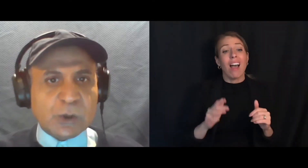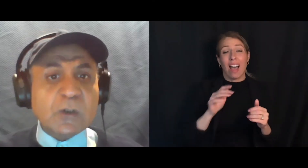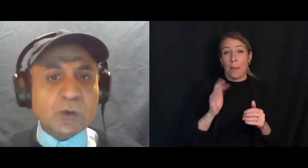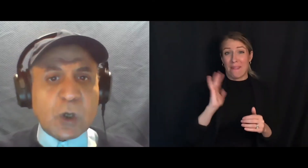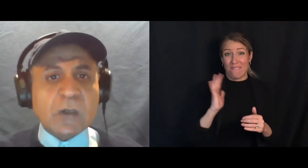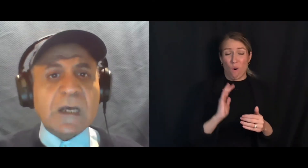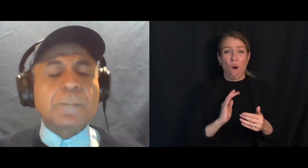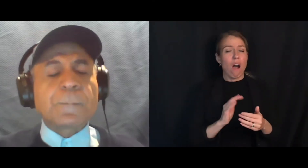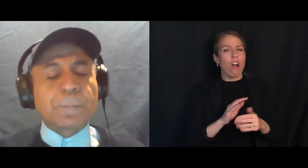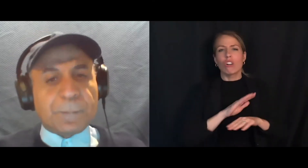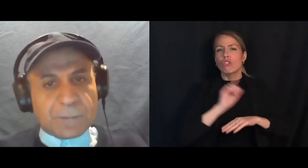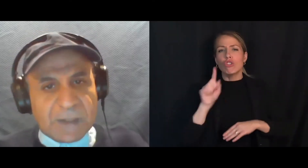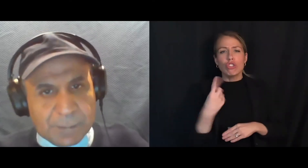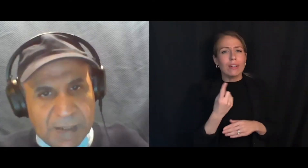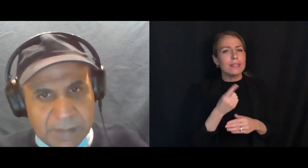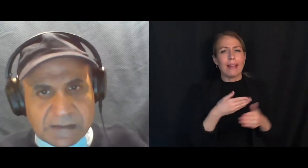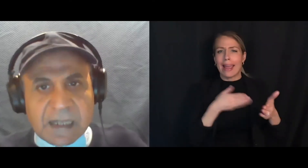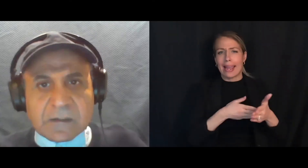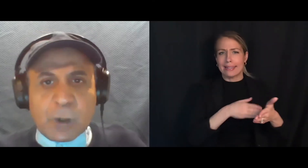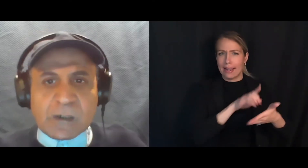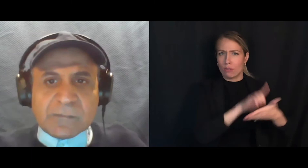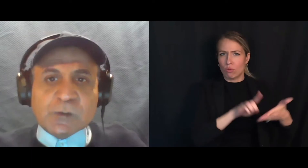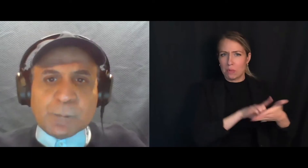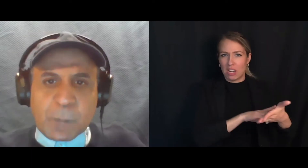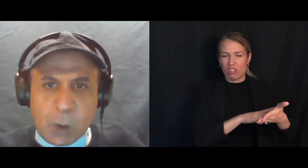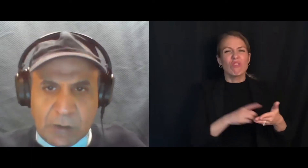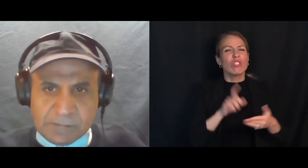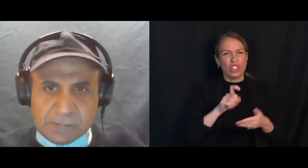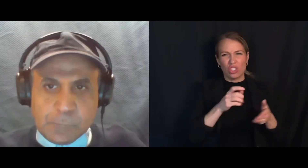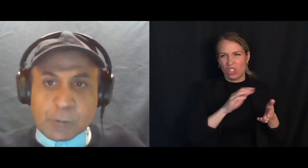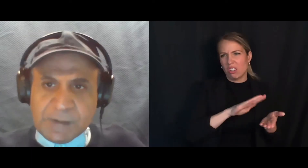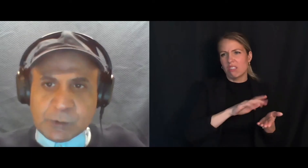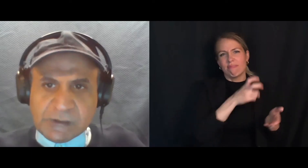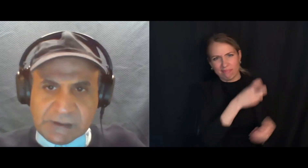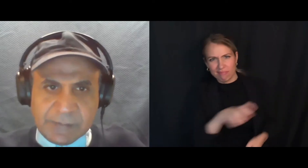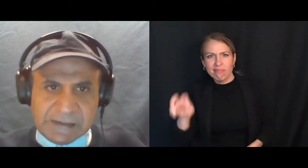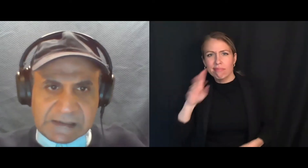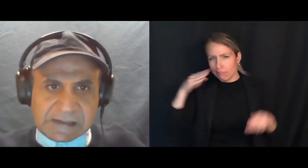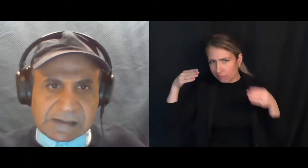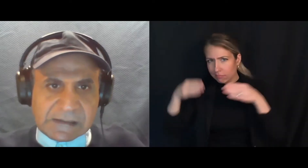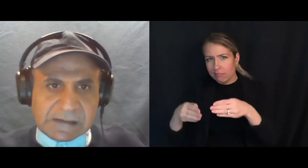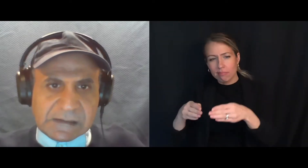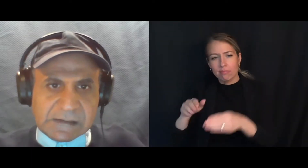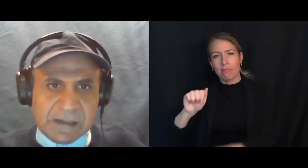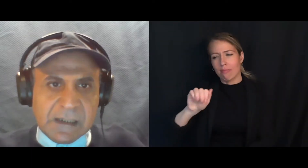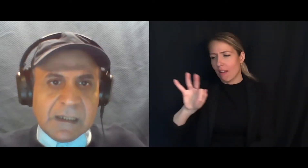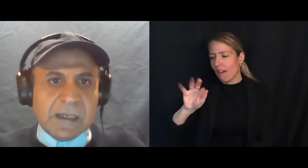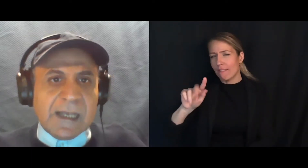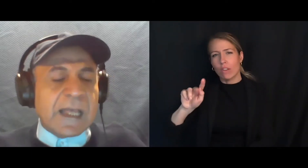student loan repayment, and forgiveness program for people with disabilities,